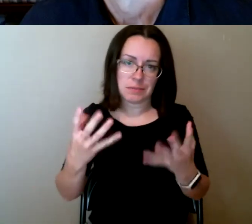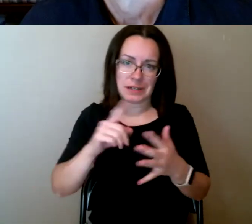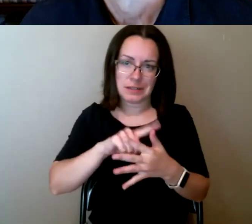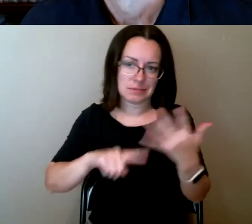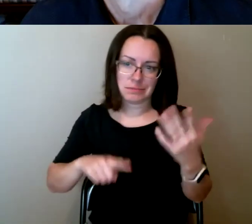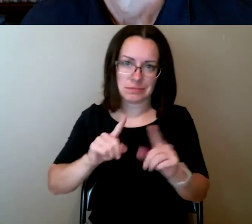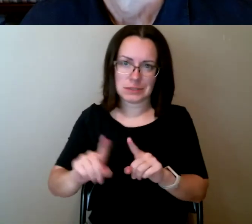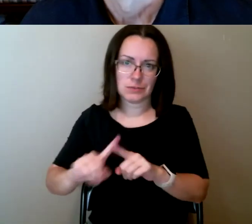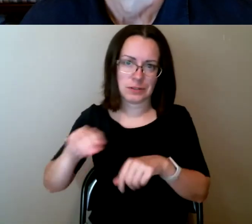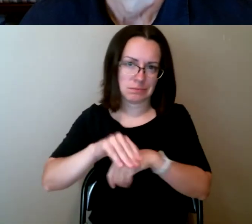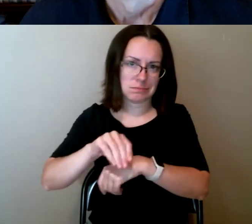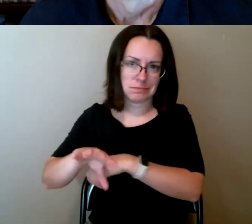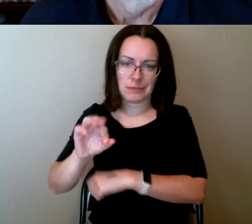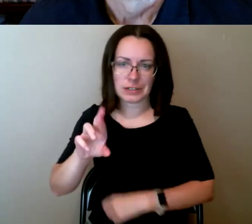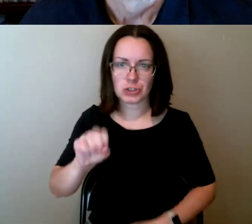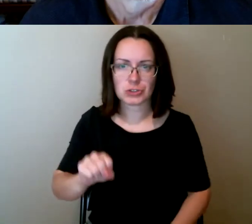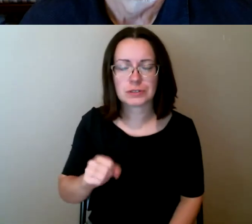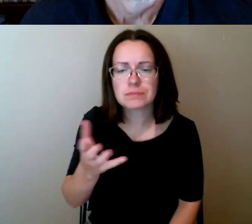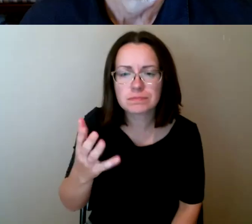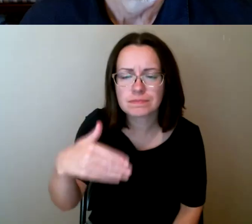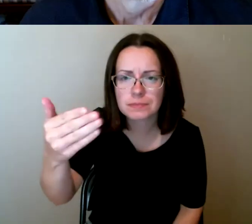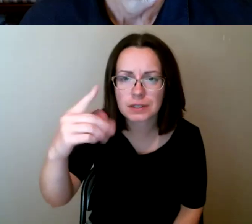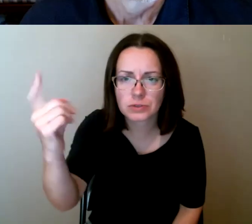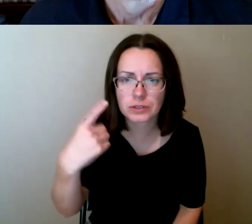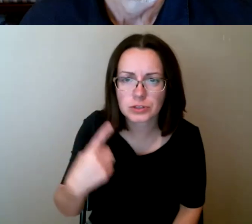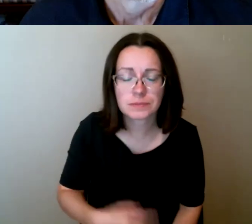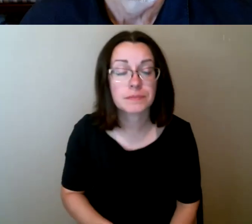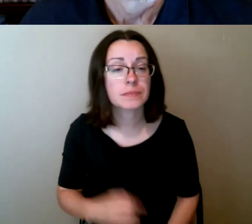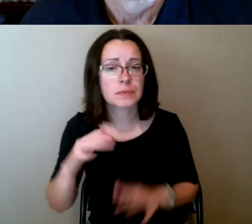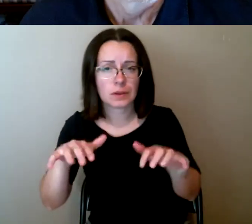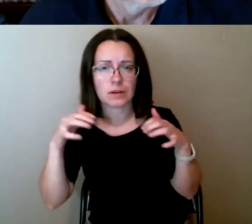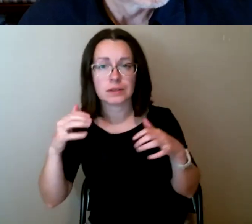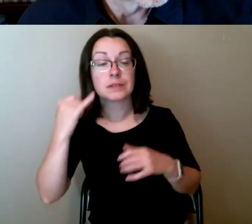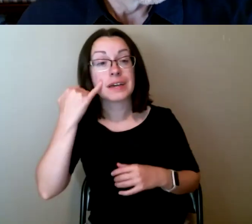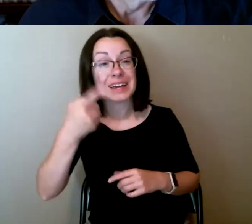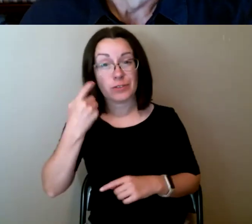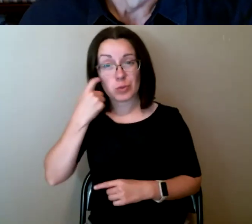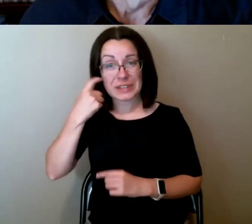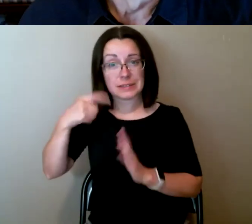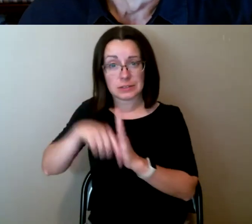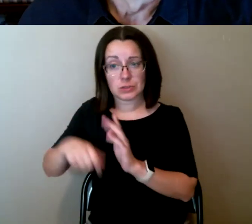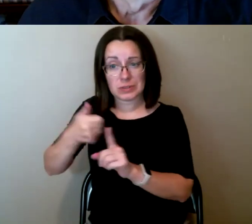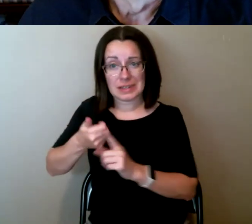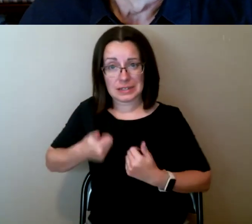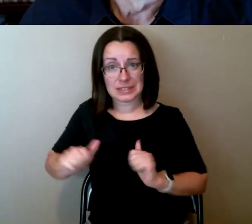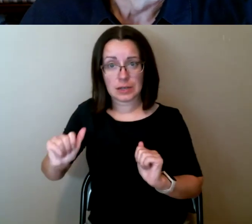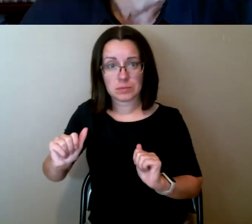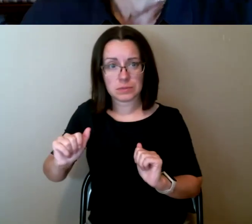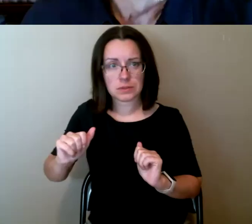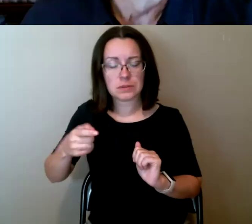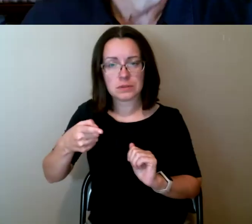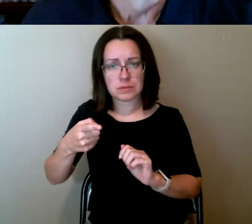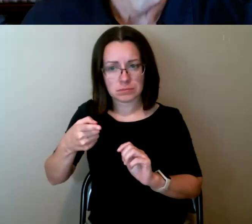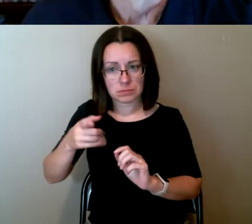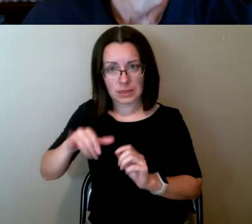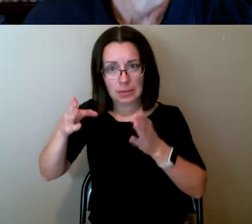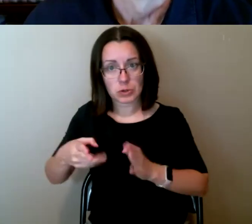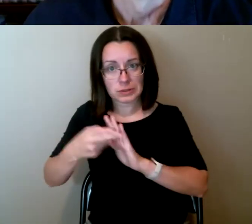really. Yes. If you had a recent suicide attempt, does that make you ineligible for this? And if so,